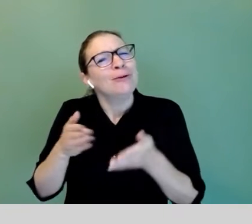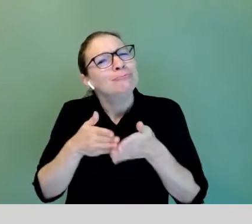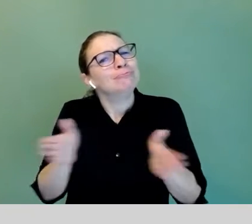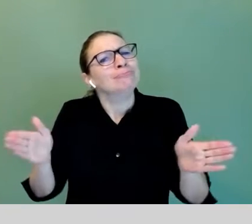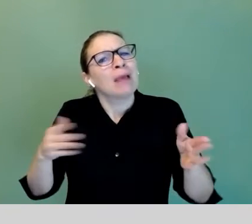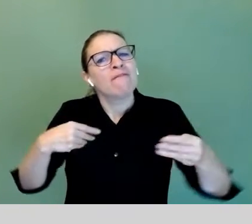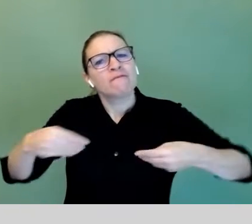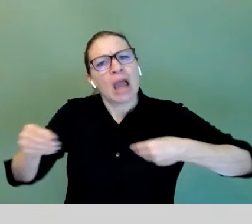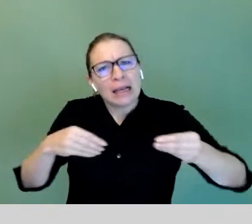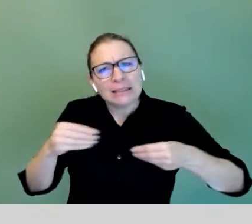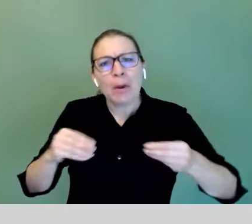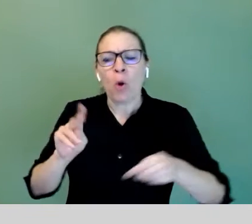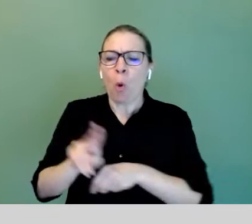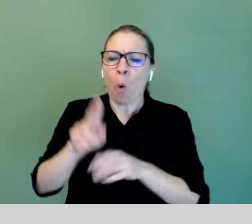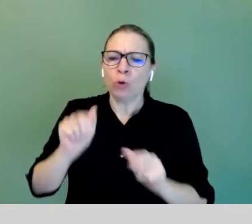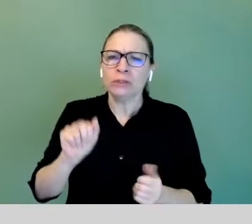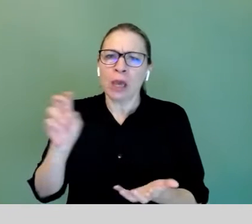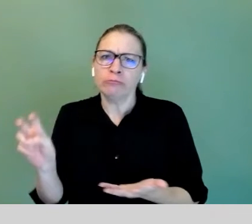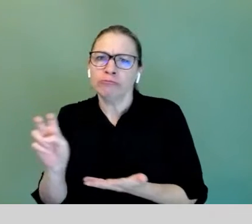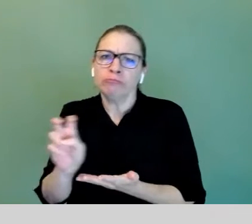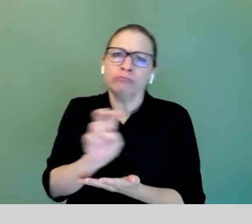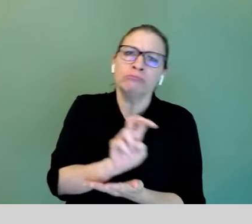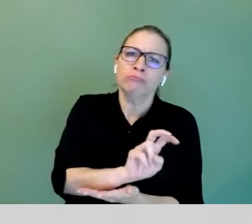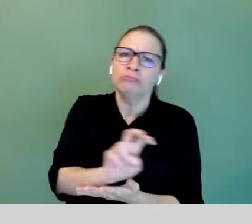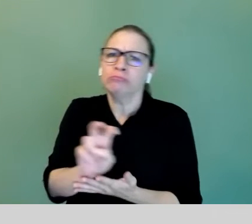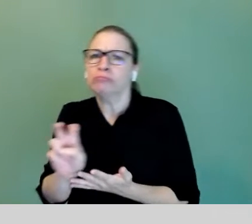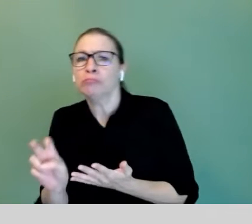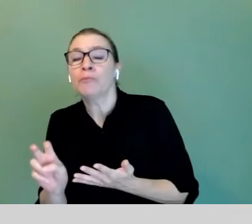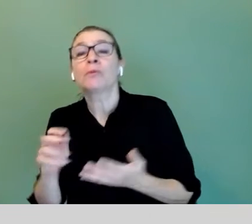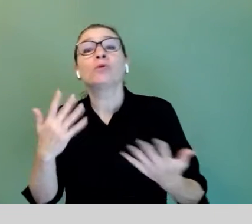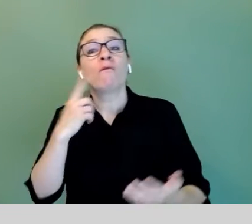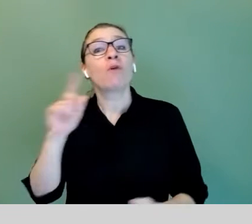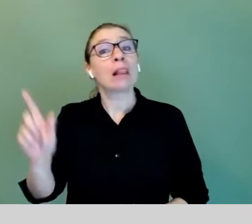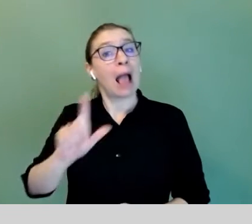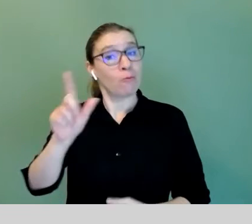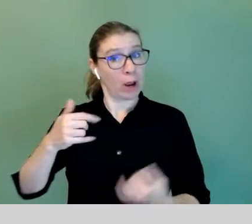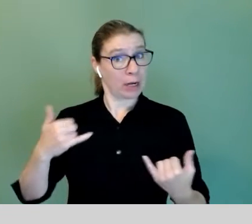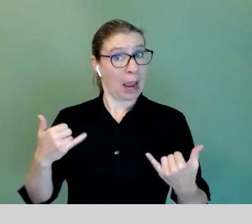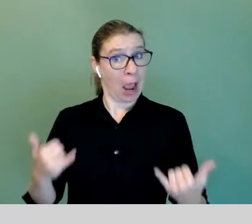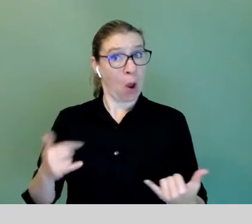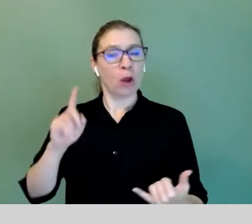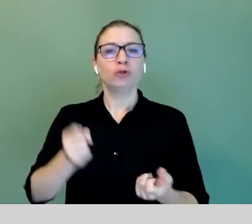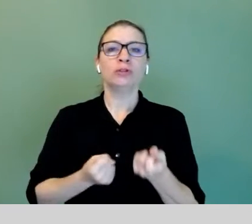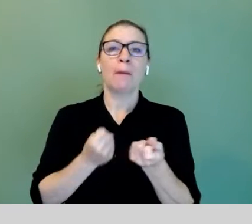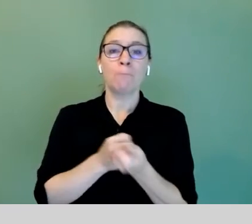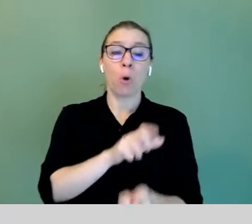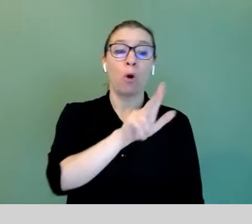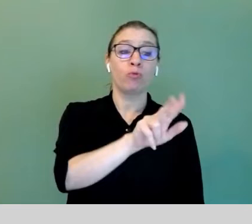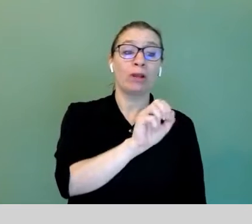to migrate progressively from version to version. And which means that for a library, nowadays,